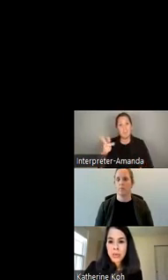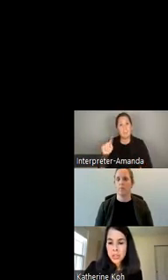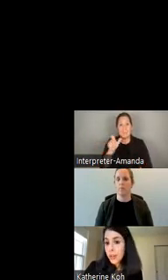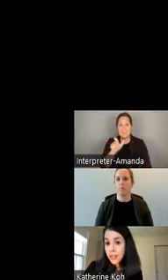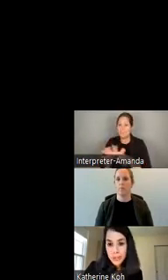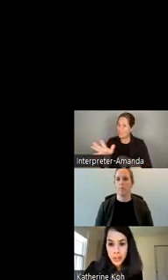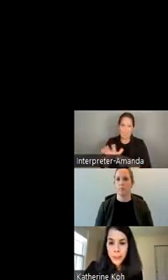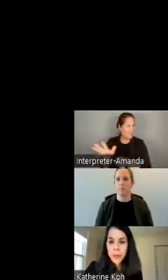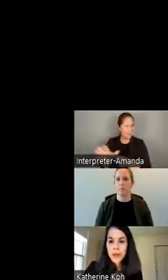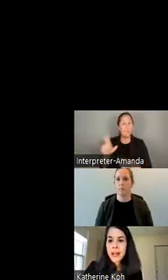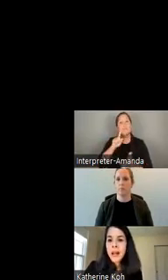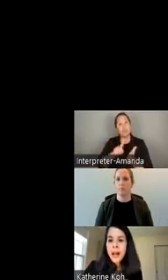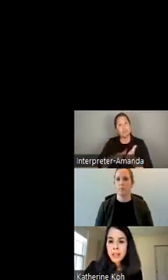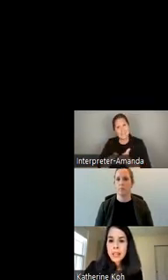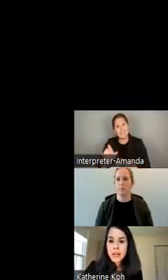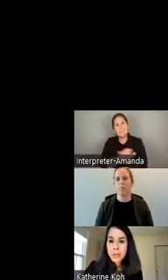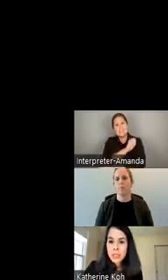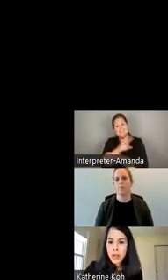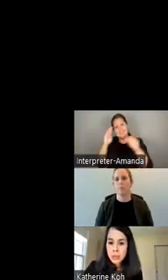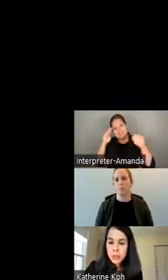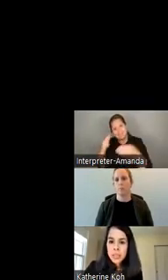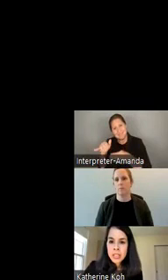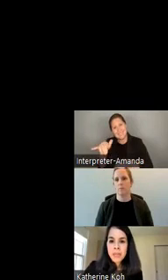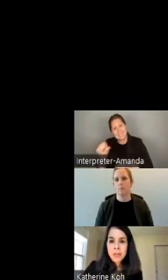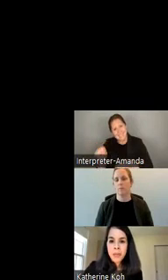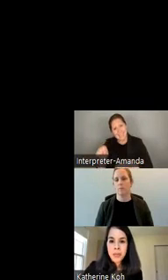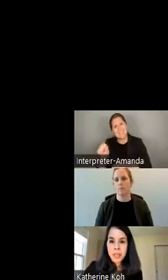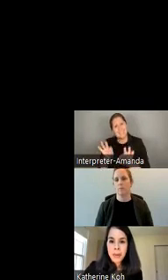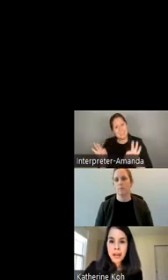Focus while this is very important I really think if we are truly to nip this problem in the bud